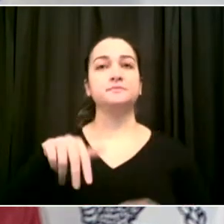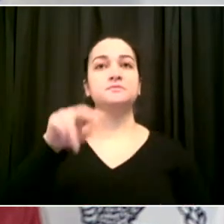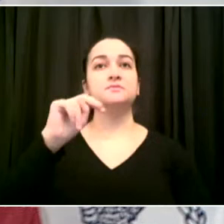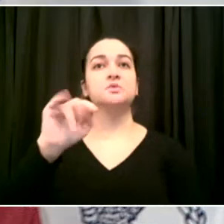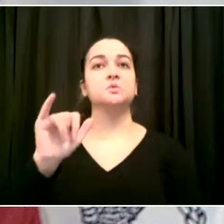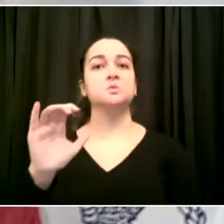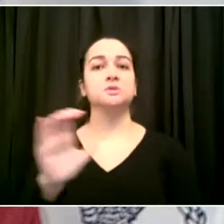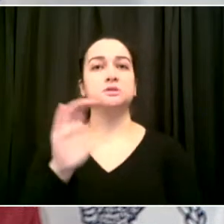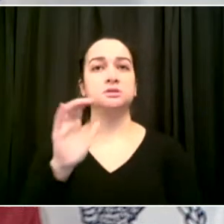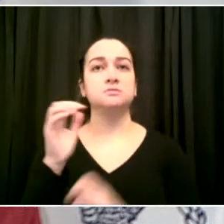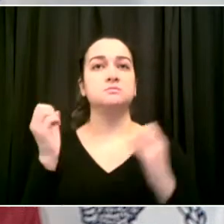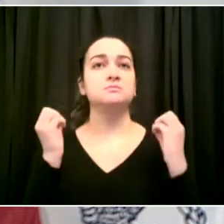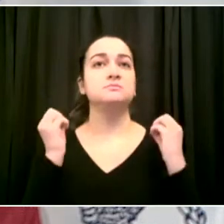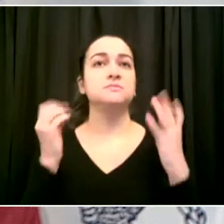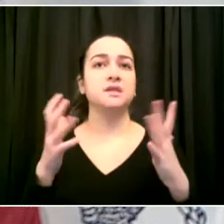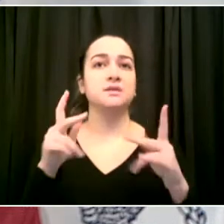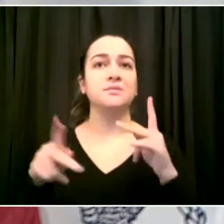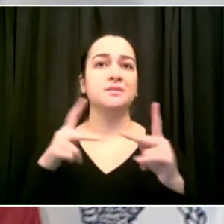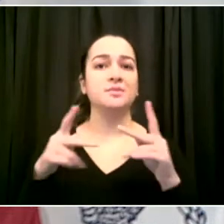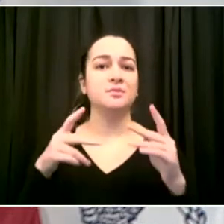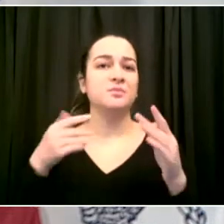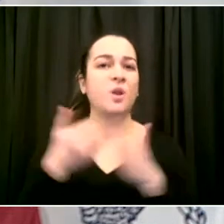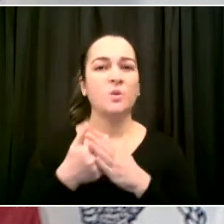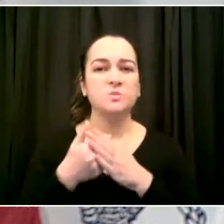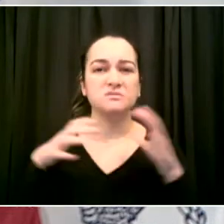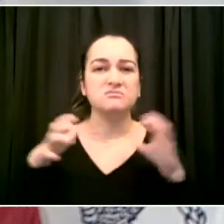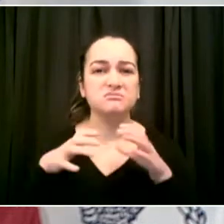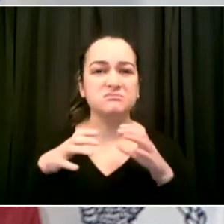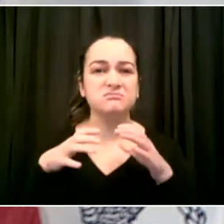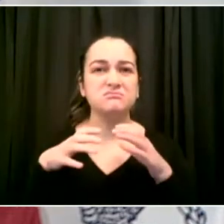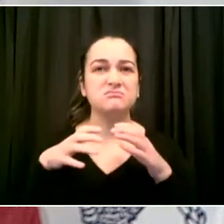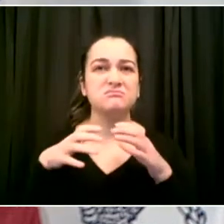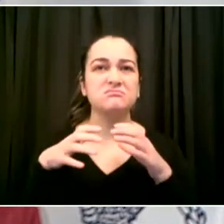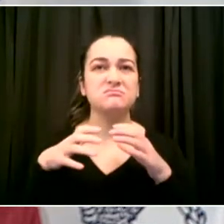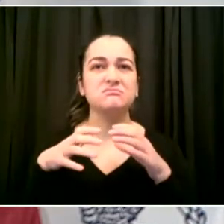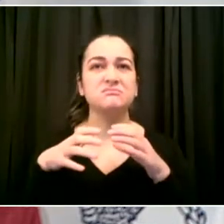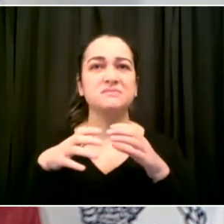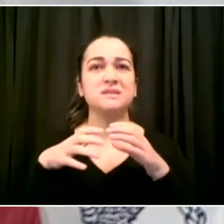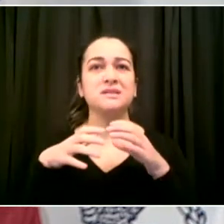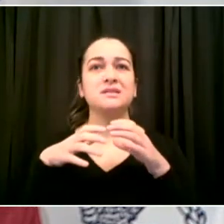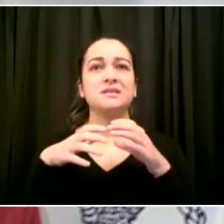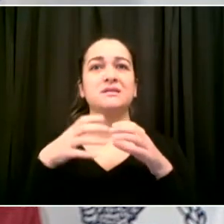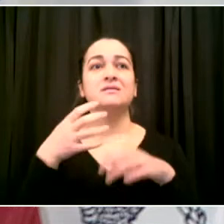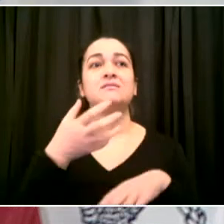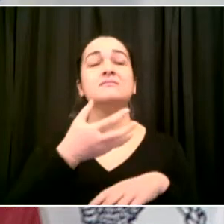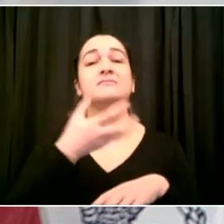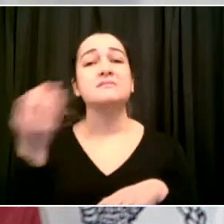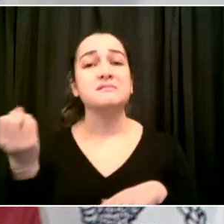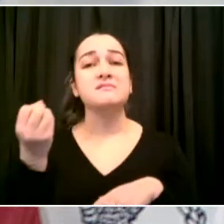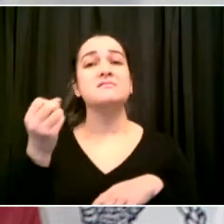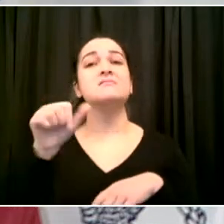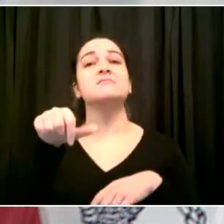BESIDES THE FACT WHERE ONE OF THE MOST DENSELY POPULATED PLACES IN THE COUNTRY THAT CERTAALINY IS A PLACE WHERRE E THVIVIRUS HAS MORE IMPACT.